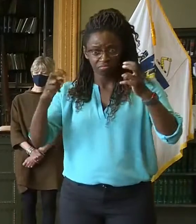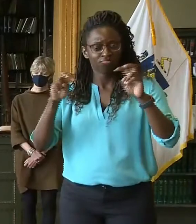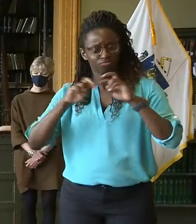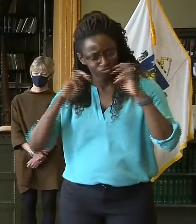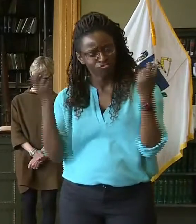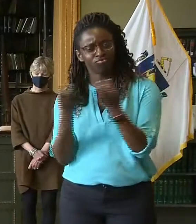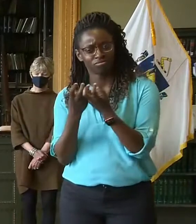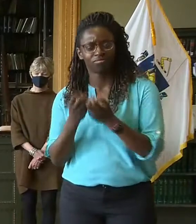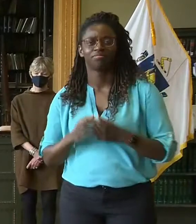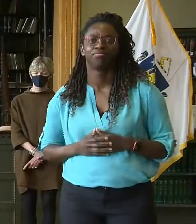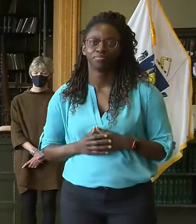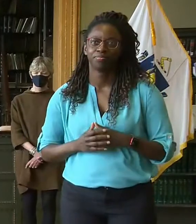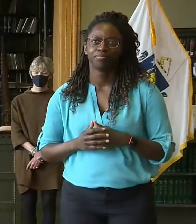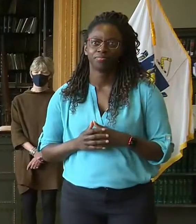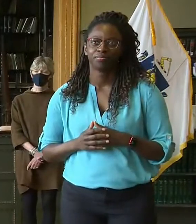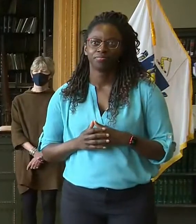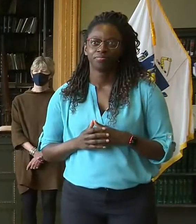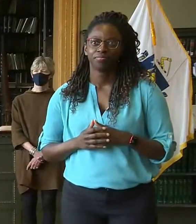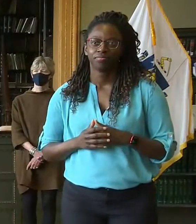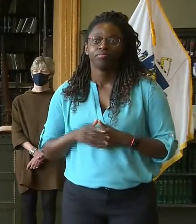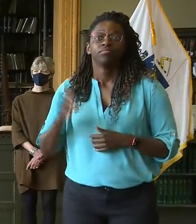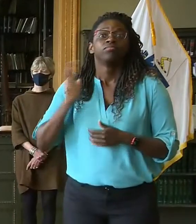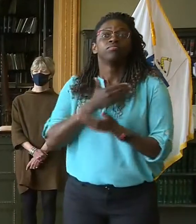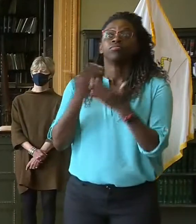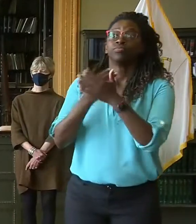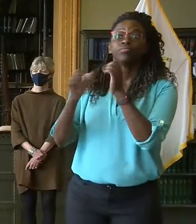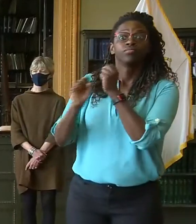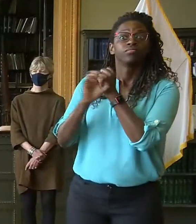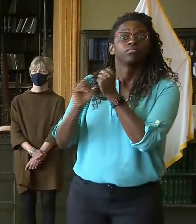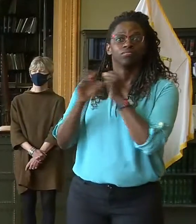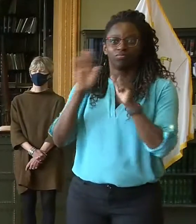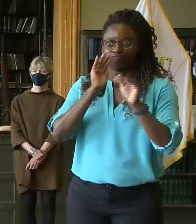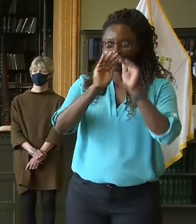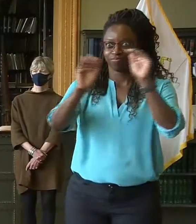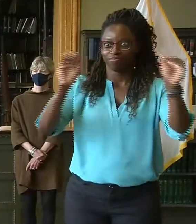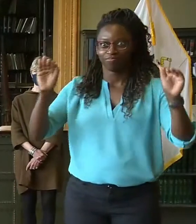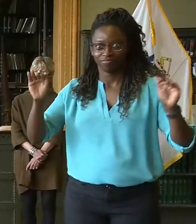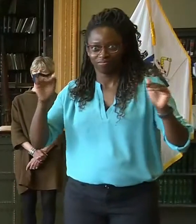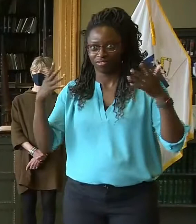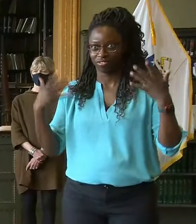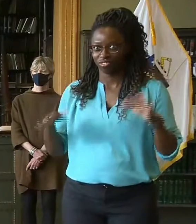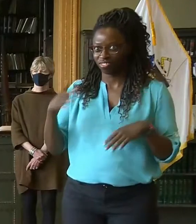THERE AND ENJOY THE IN PERSON DINING EXPERIENCE ONCE AGAIN. THIS CAMPAIGN WILL REMIND